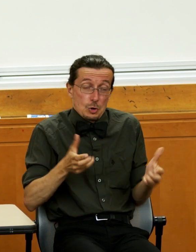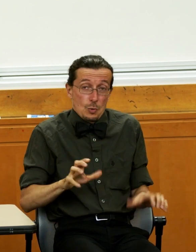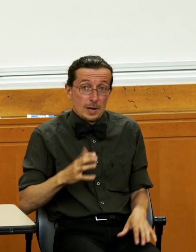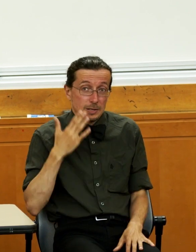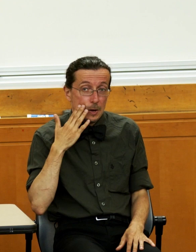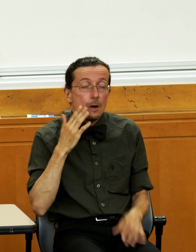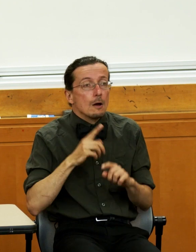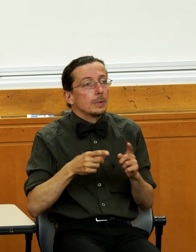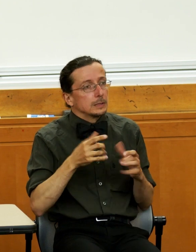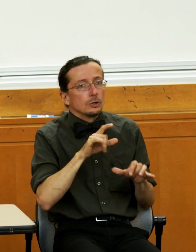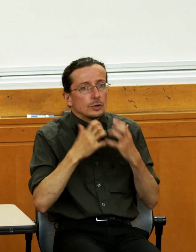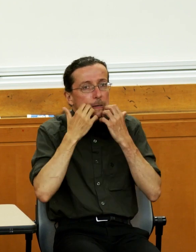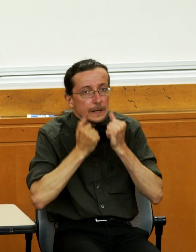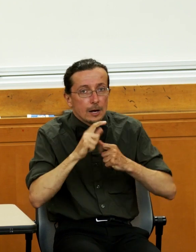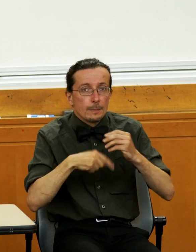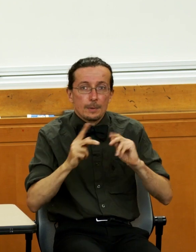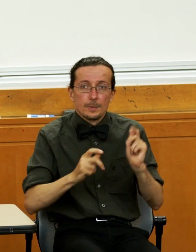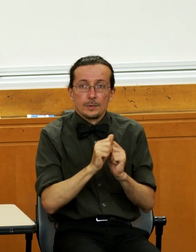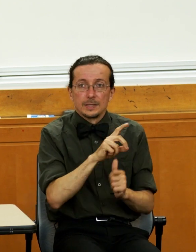and it shouldn't stop you from caring about people with disabilities. Second of all,